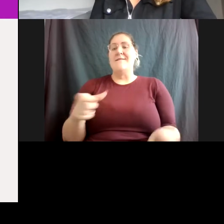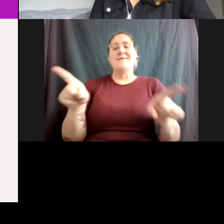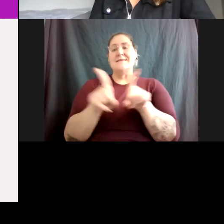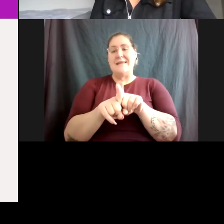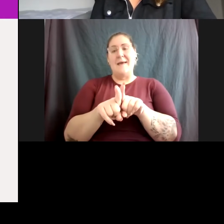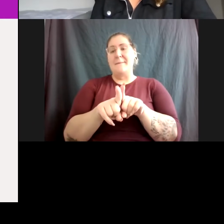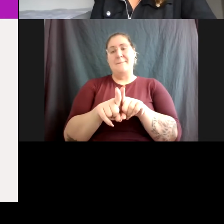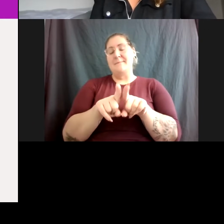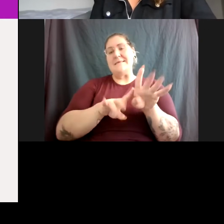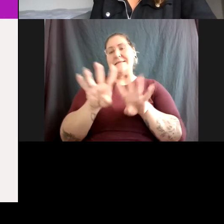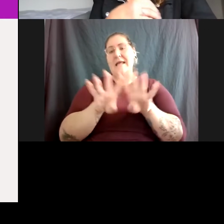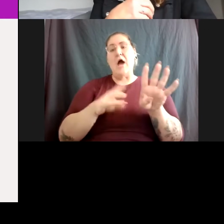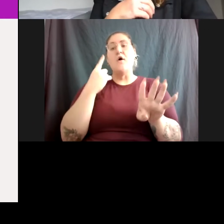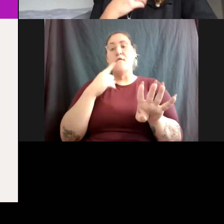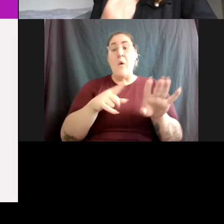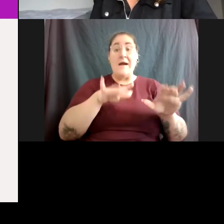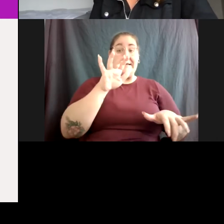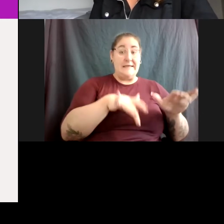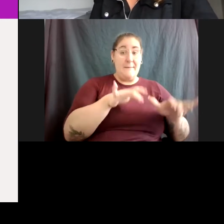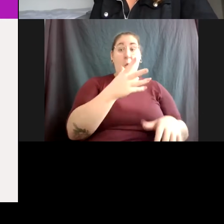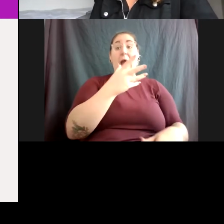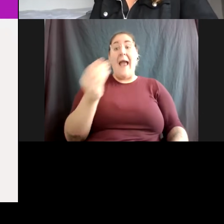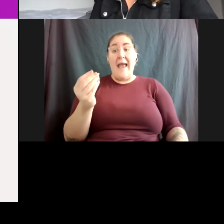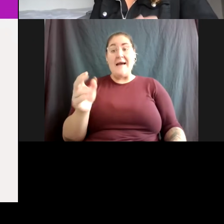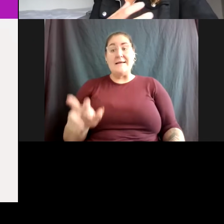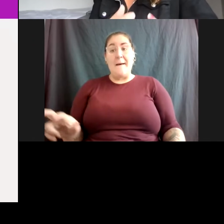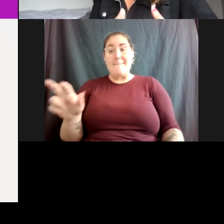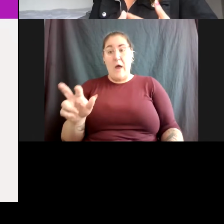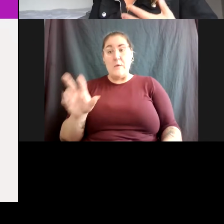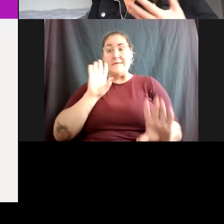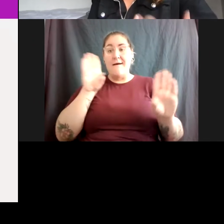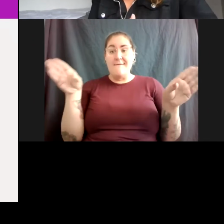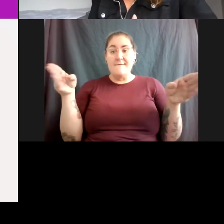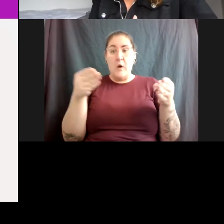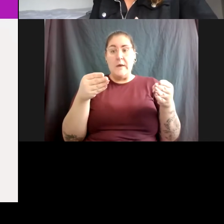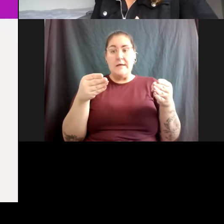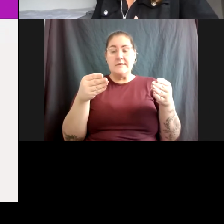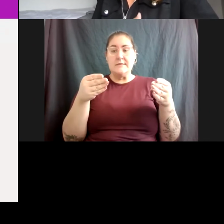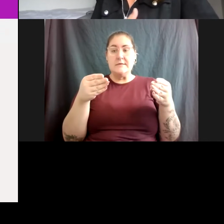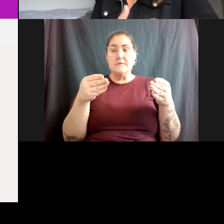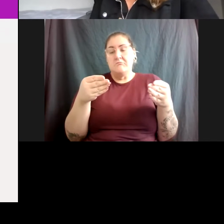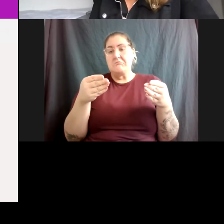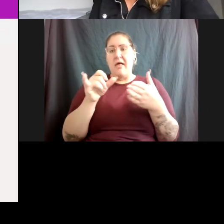That is probably the key point here. Because then you feel you are included and you are